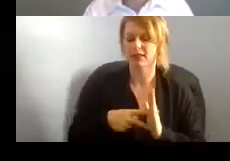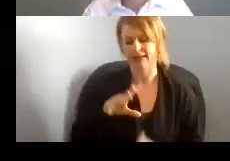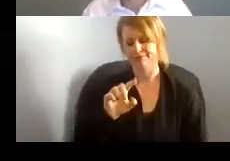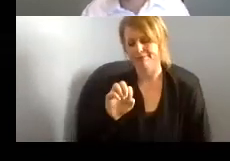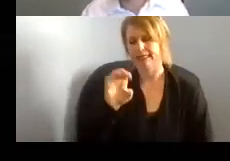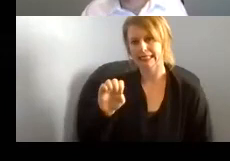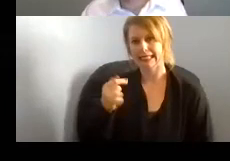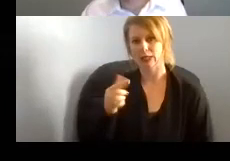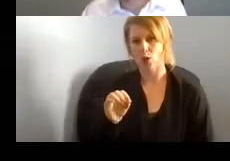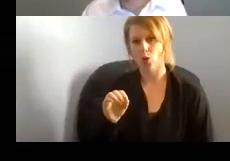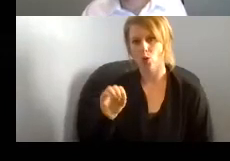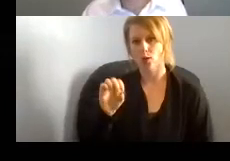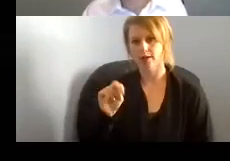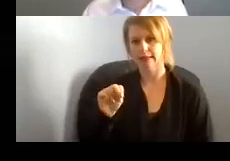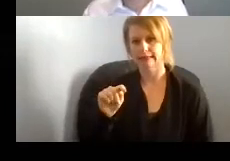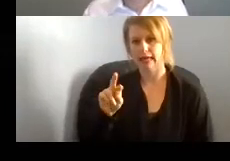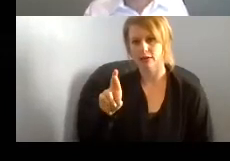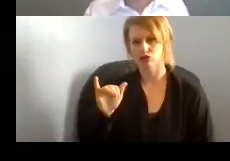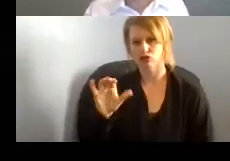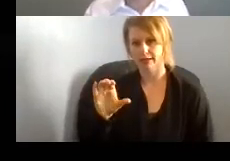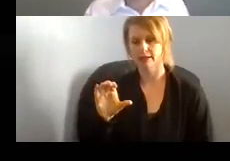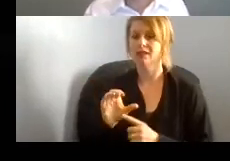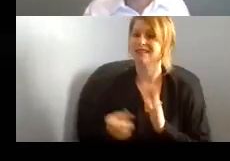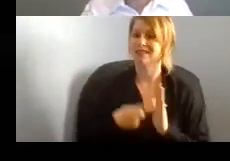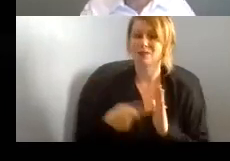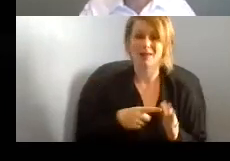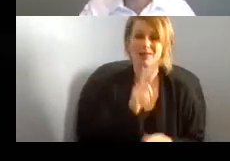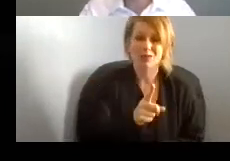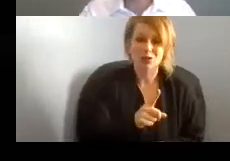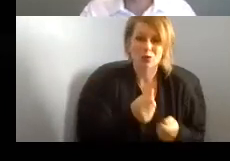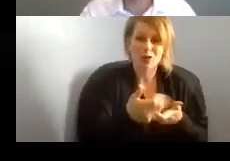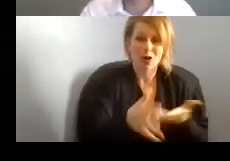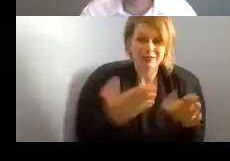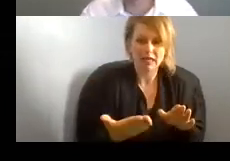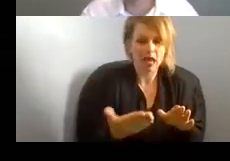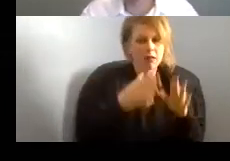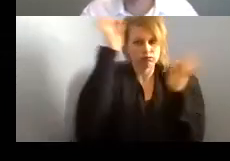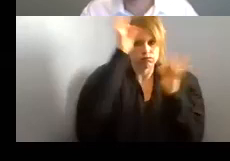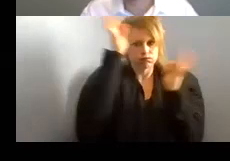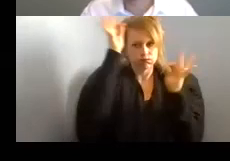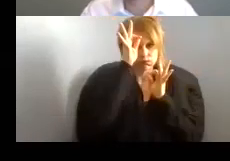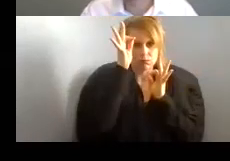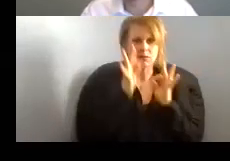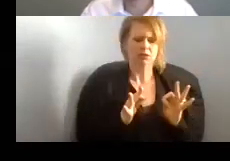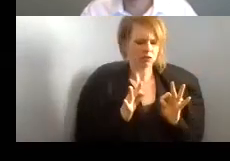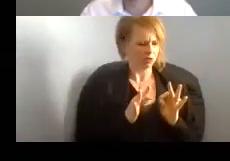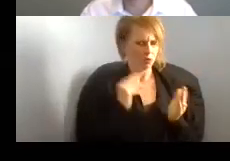They may also have limited understanding of the true cause of death. In order to make some sense of a death of someone close to them, children will